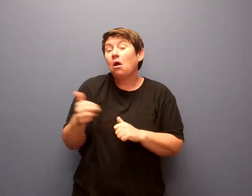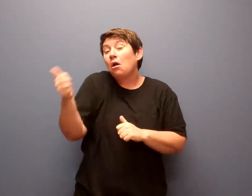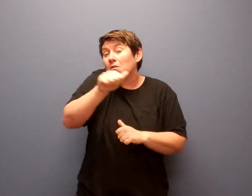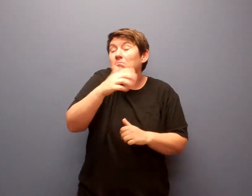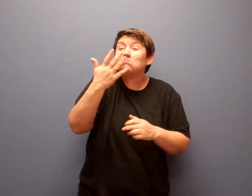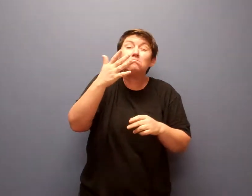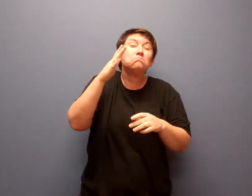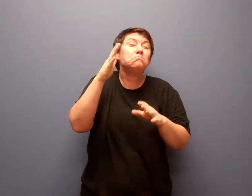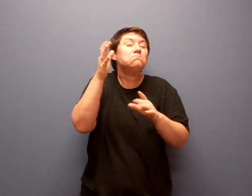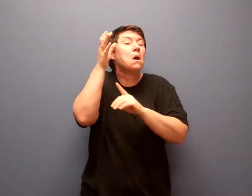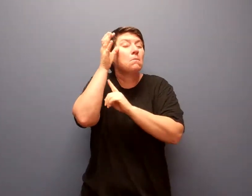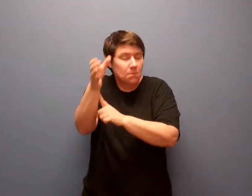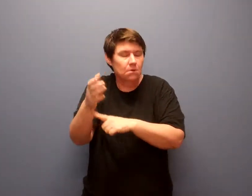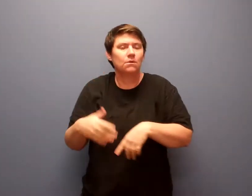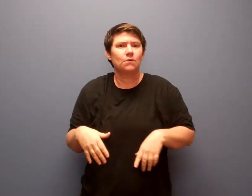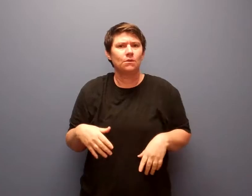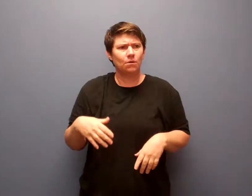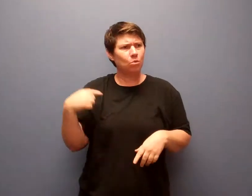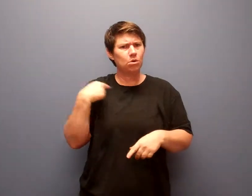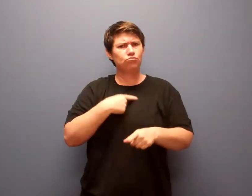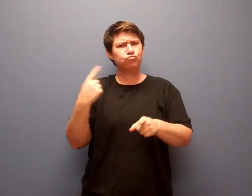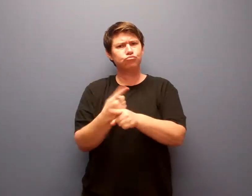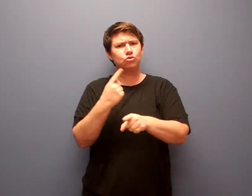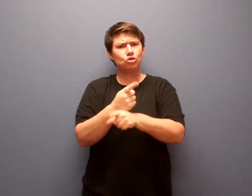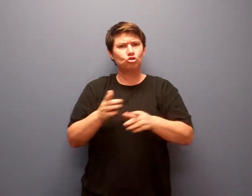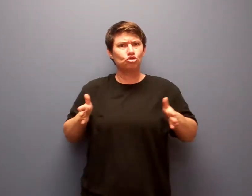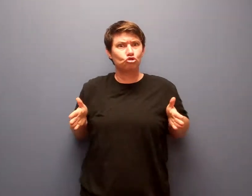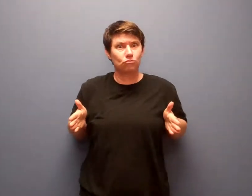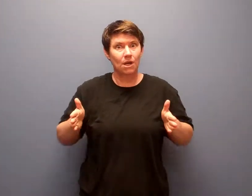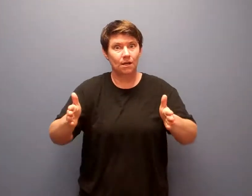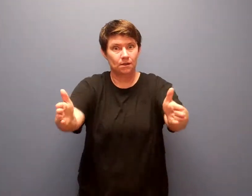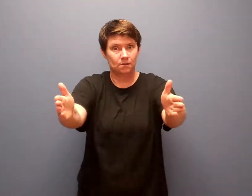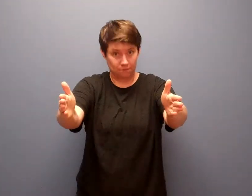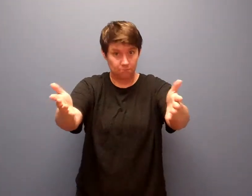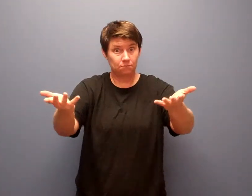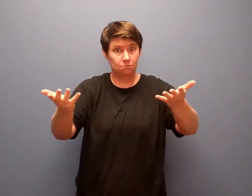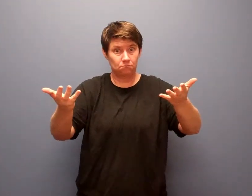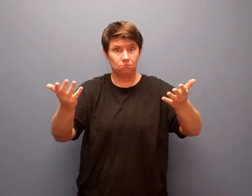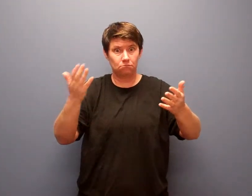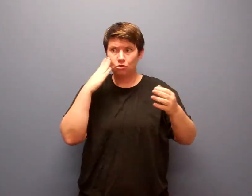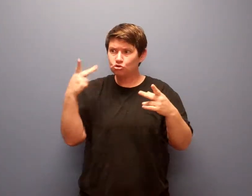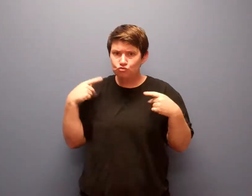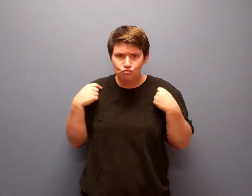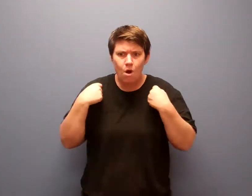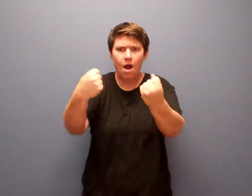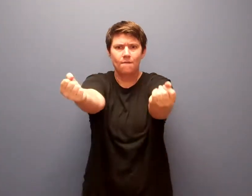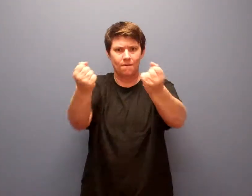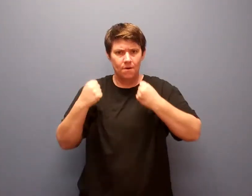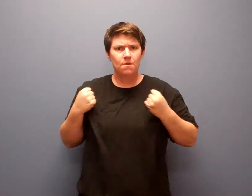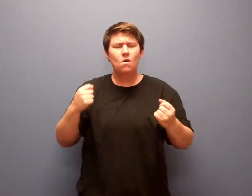Another example we use everyday is our streets.